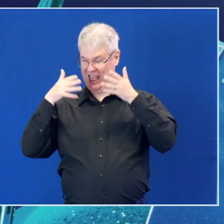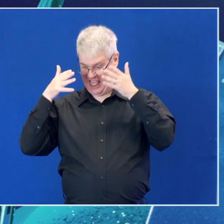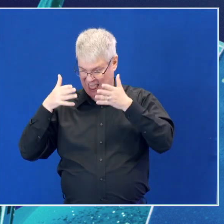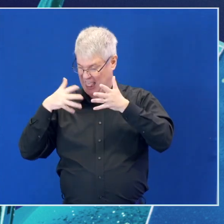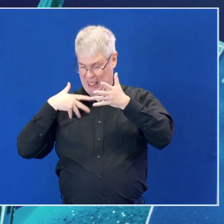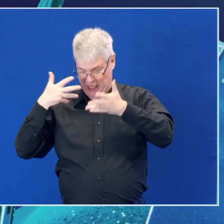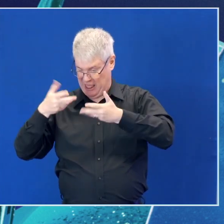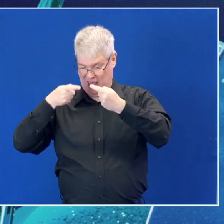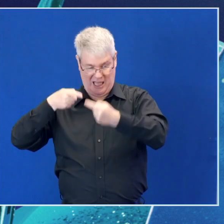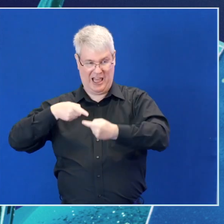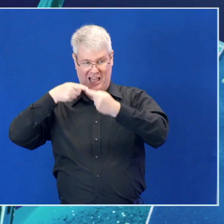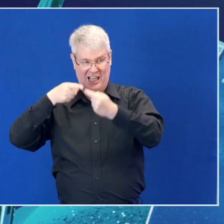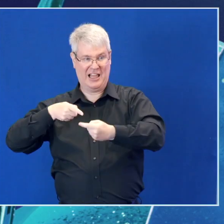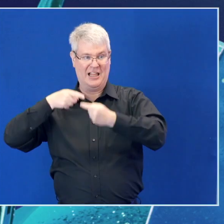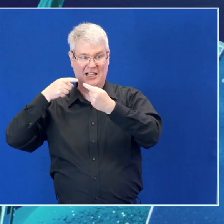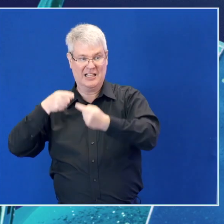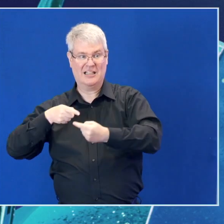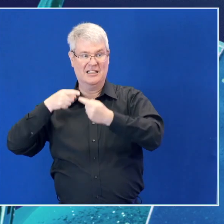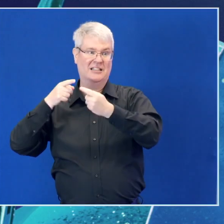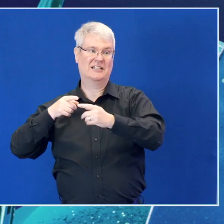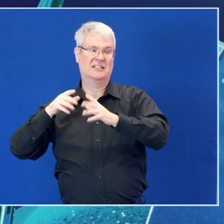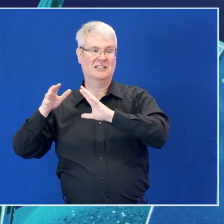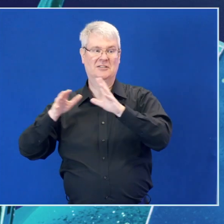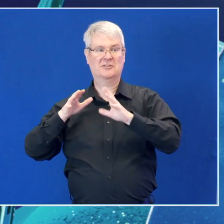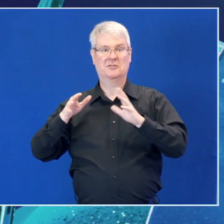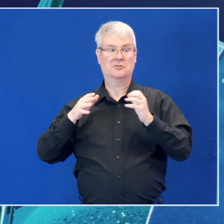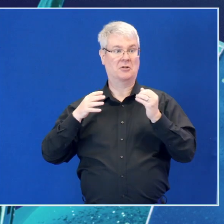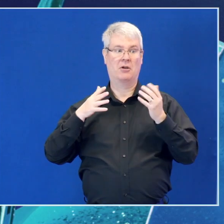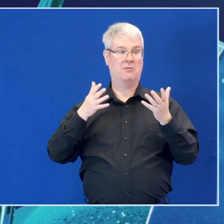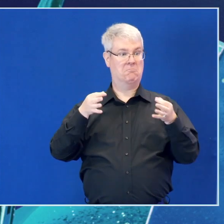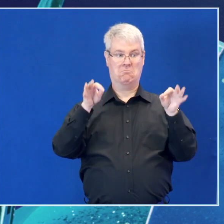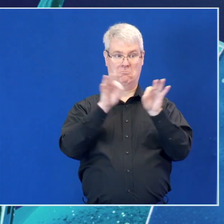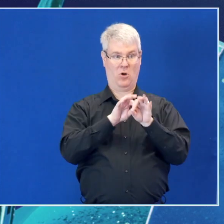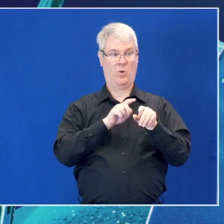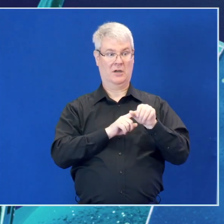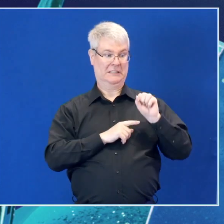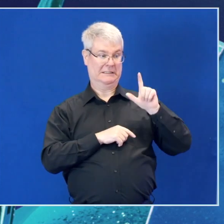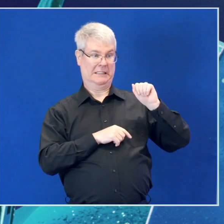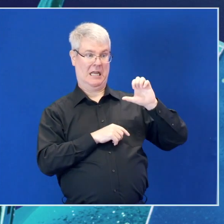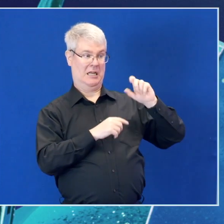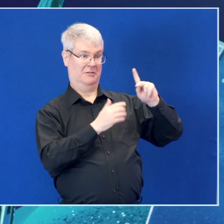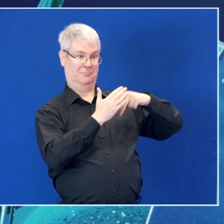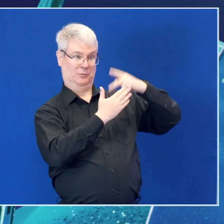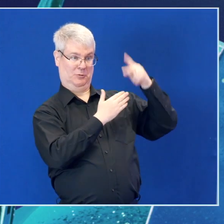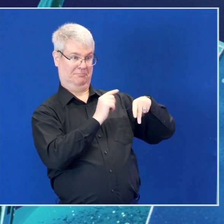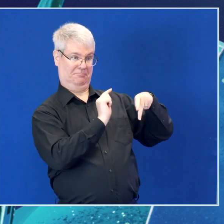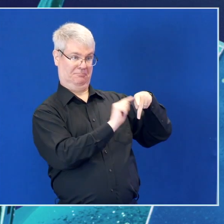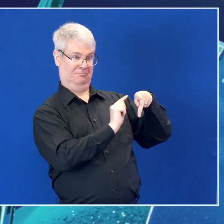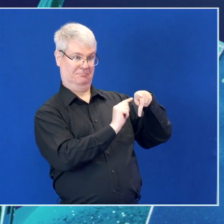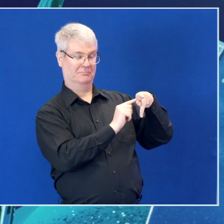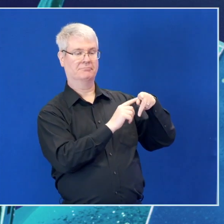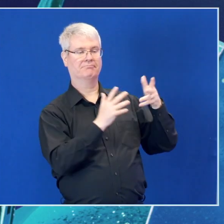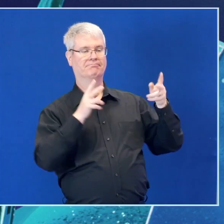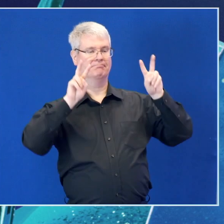So one of the things that the Slack program did is they provided something called simplified mode in Slack.